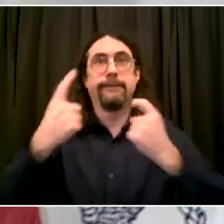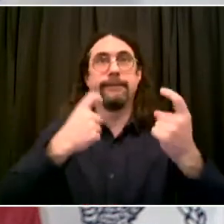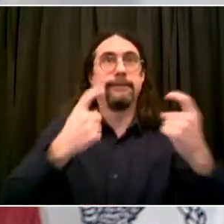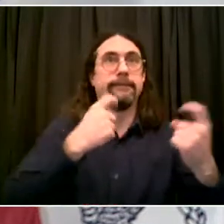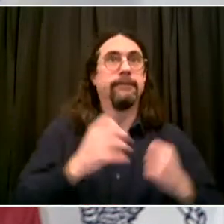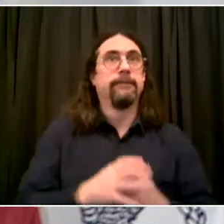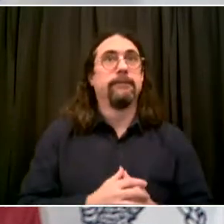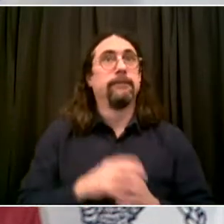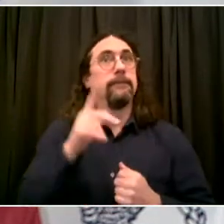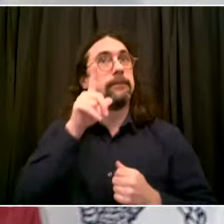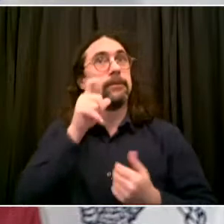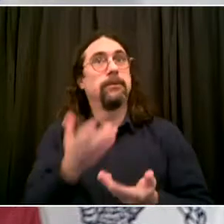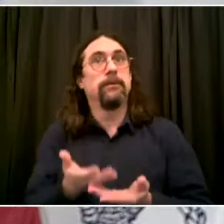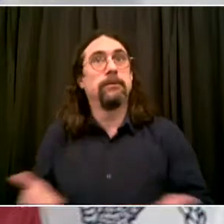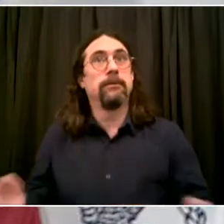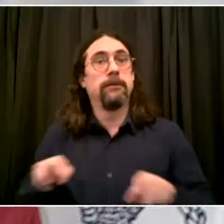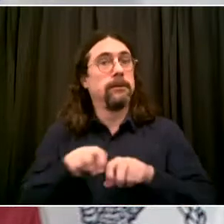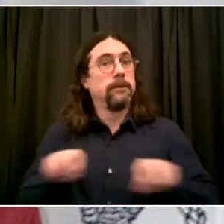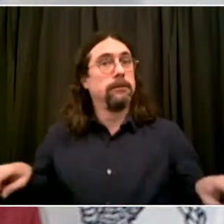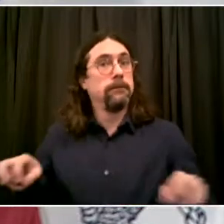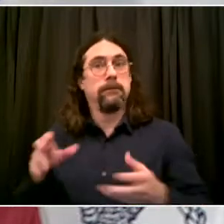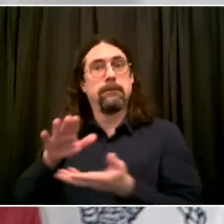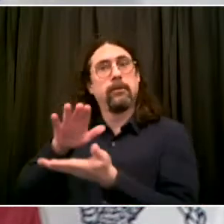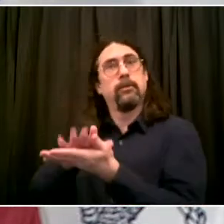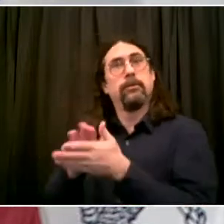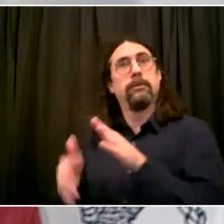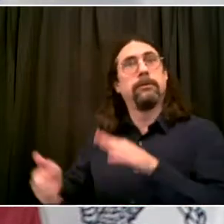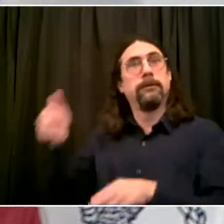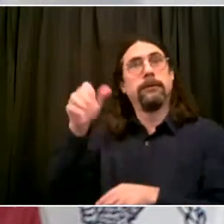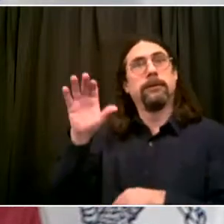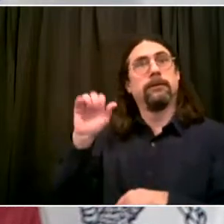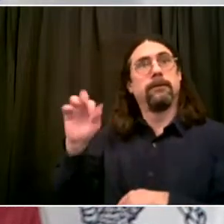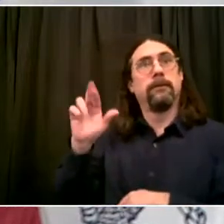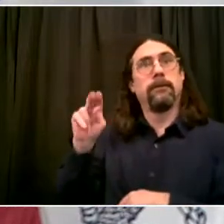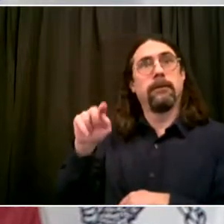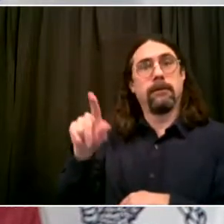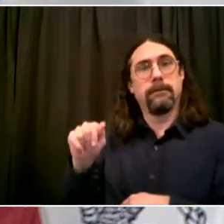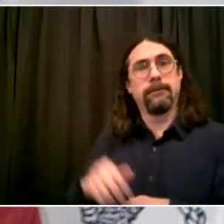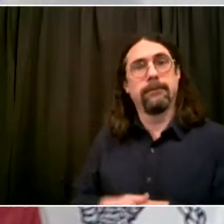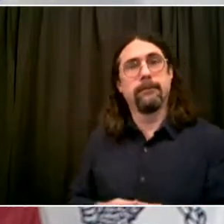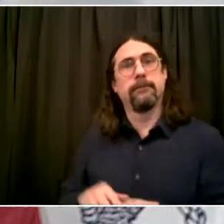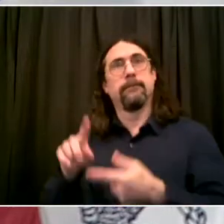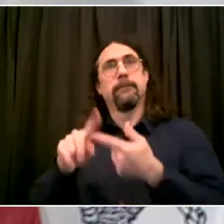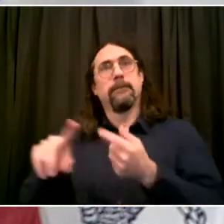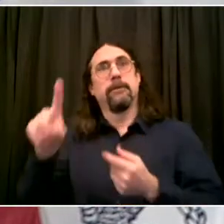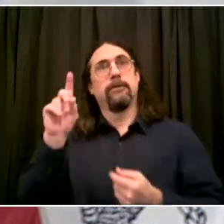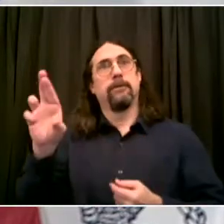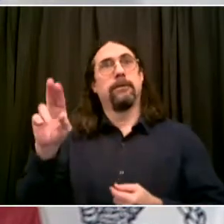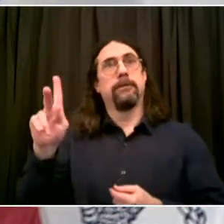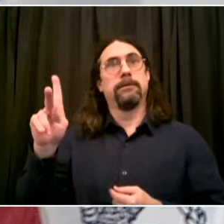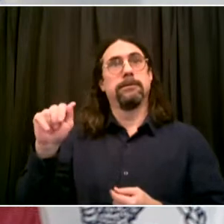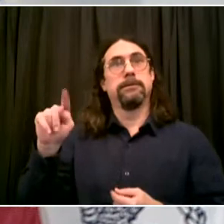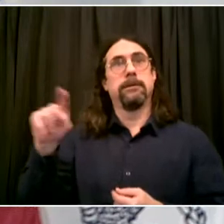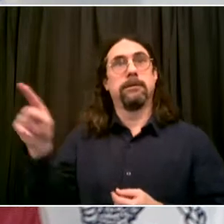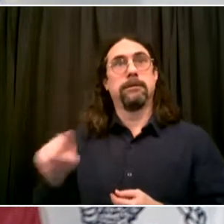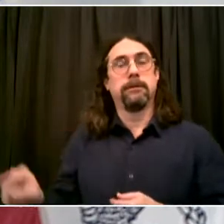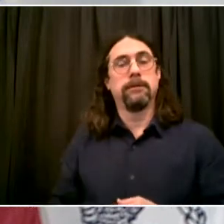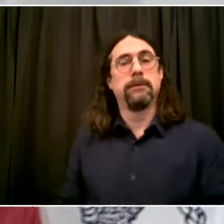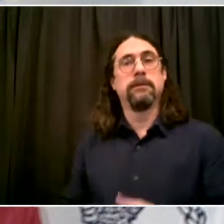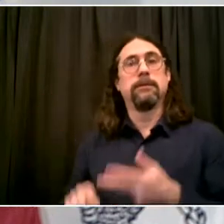BEGIN OUR Q & A, WE ARE JOINED BY